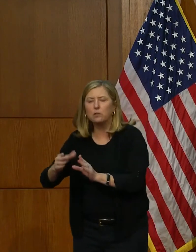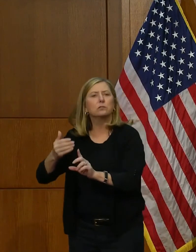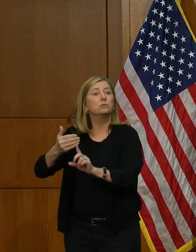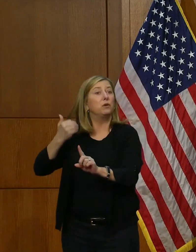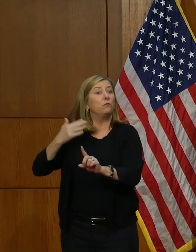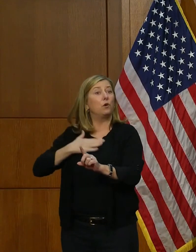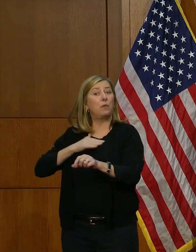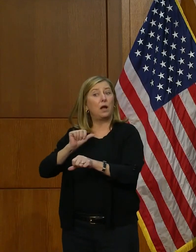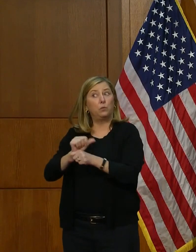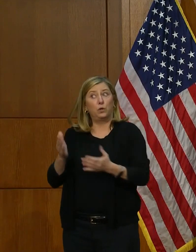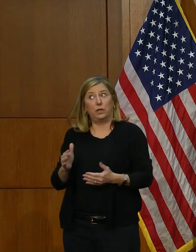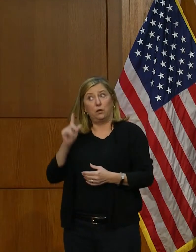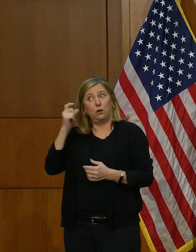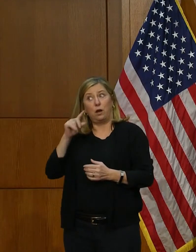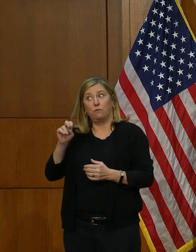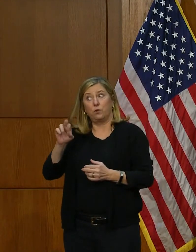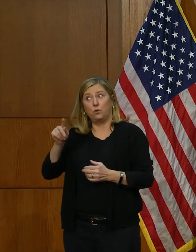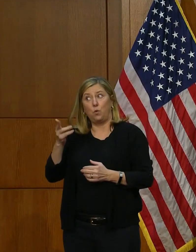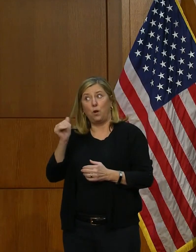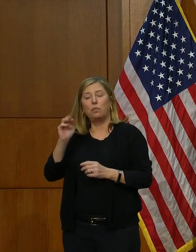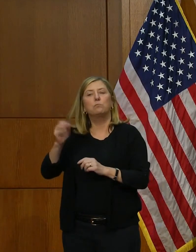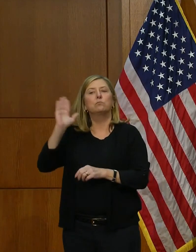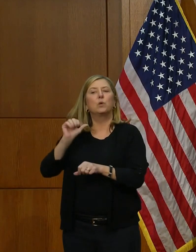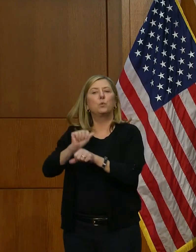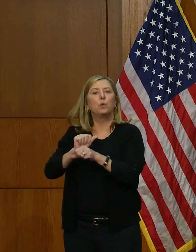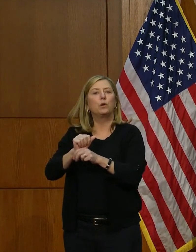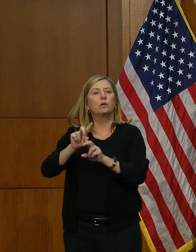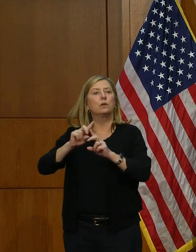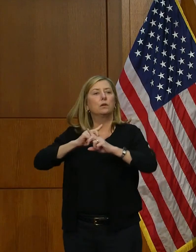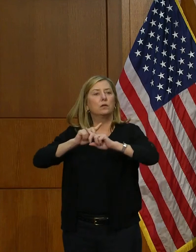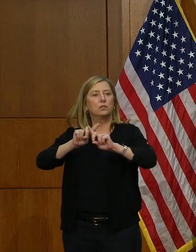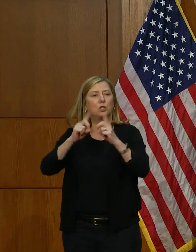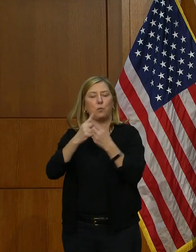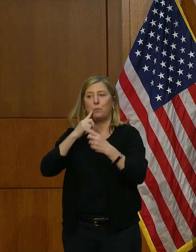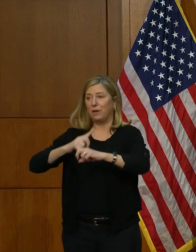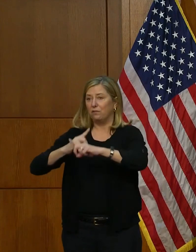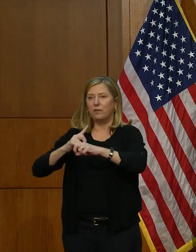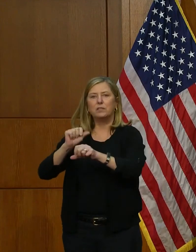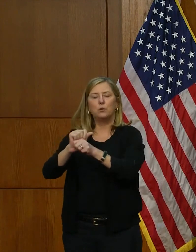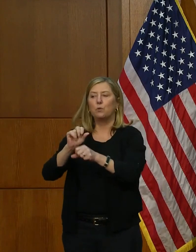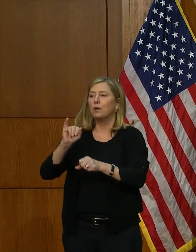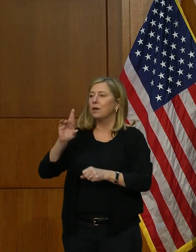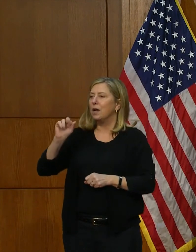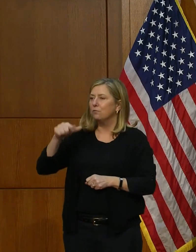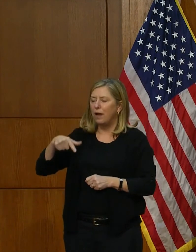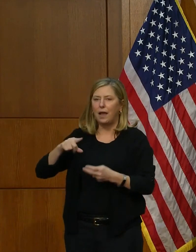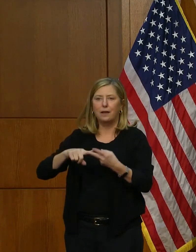IMPORTANCE OF INSPECTORS GENERAL PRIOR TO MY. POSITION WITH GOVERNOR NORTHERN. MY WORKED WITH THE DEPARTMENT OF